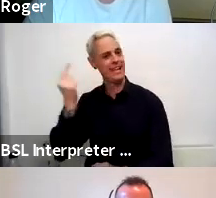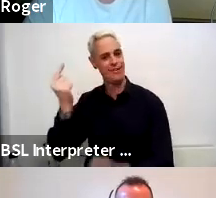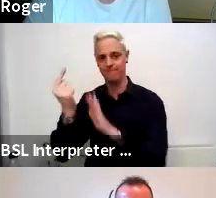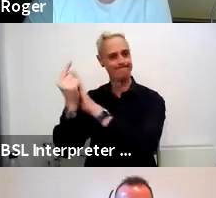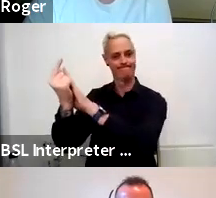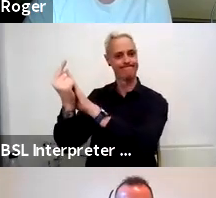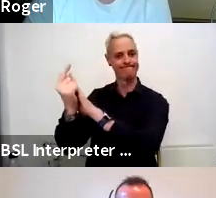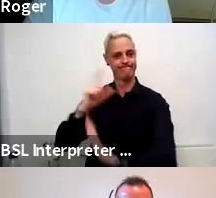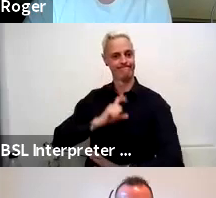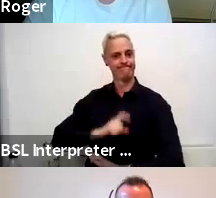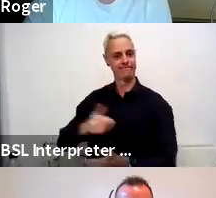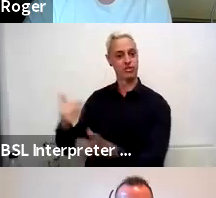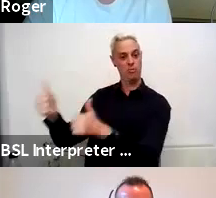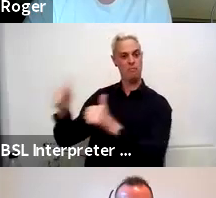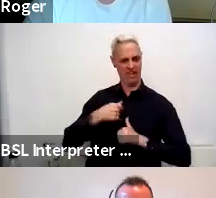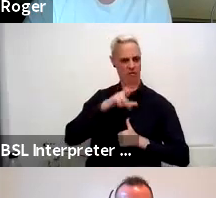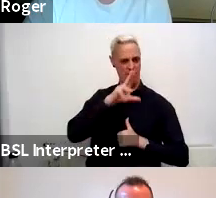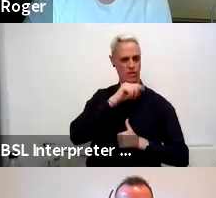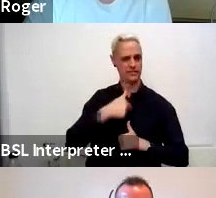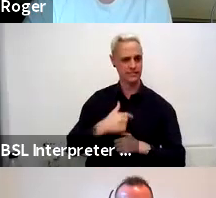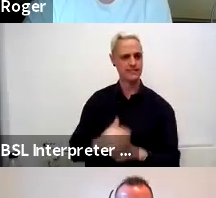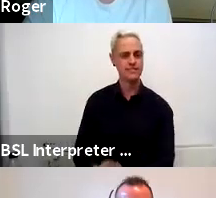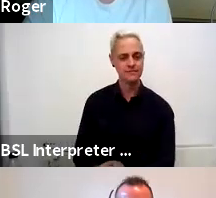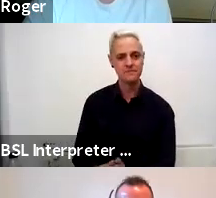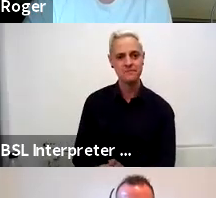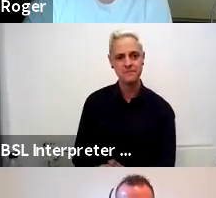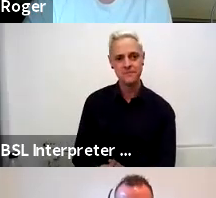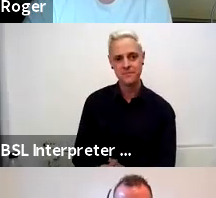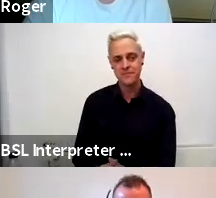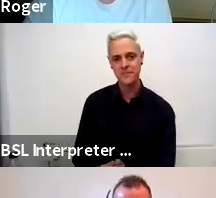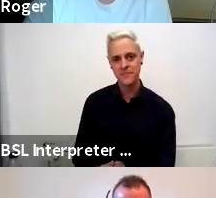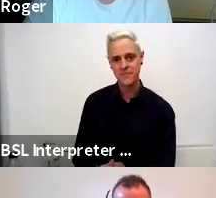So I'm dead set on their behalf, which is